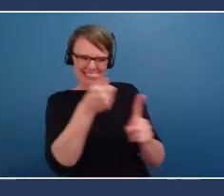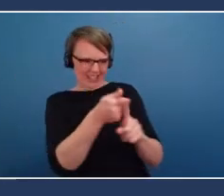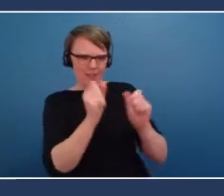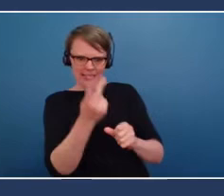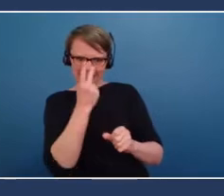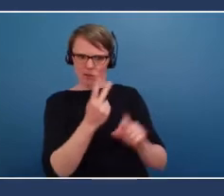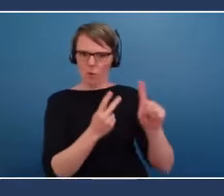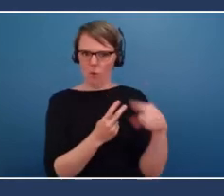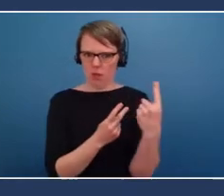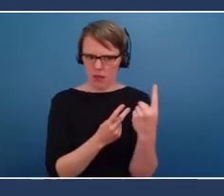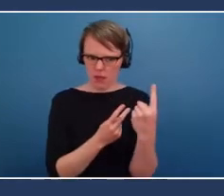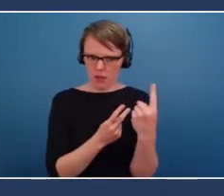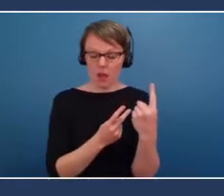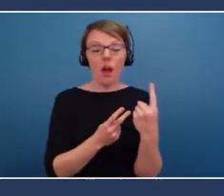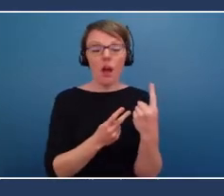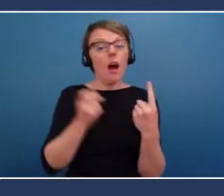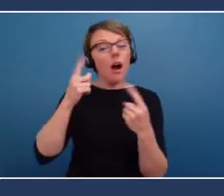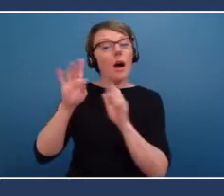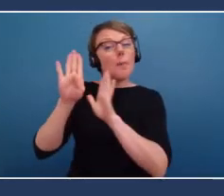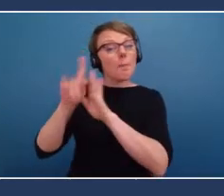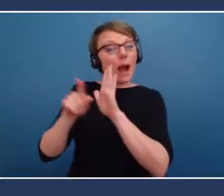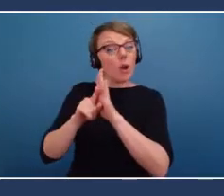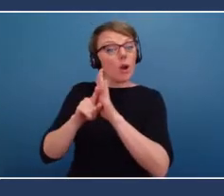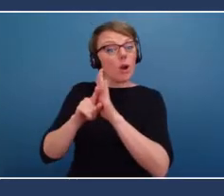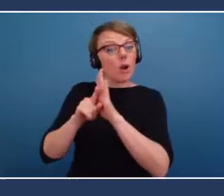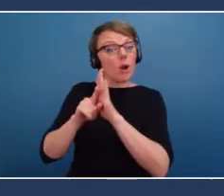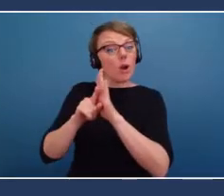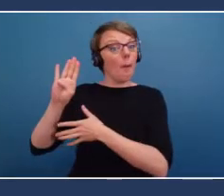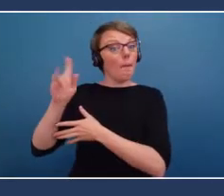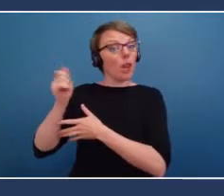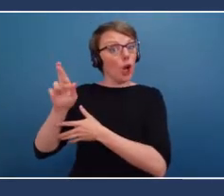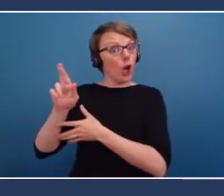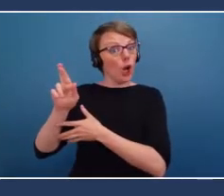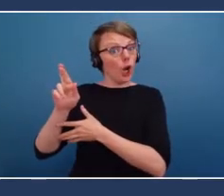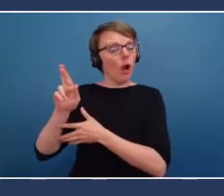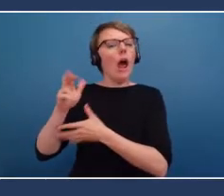The blurred background really helps people who lip read. And so, if you think about, if